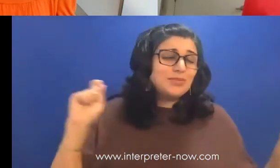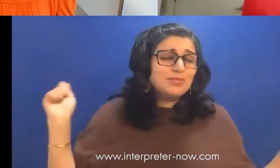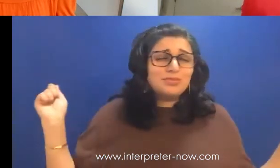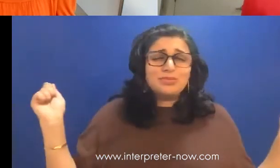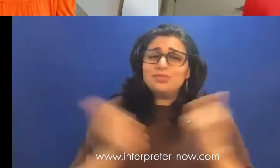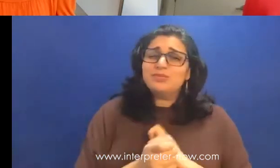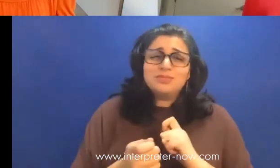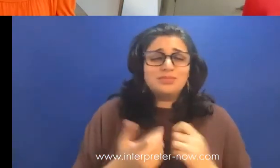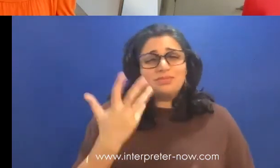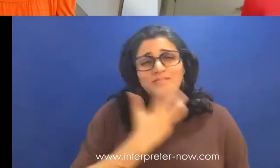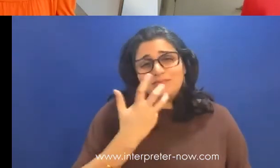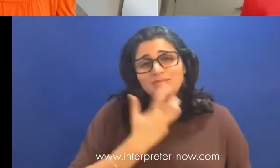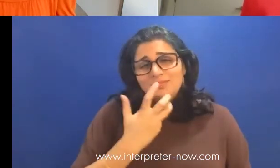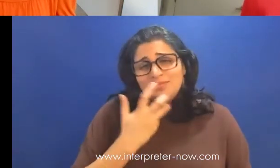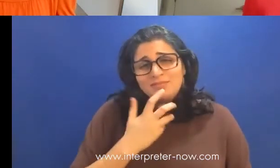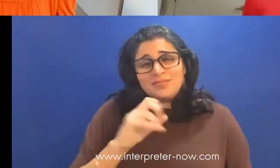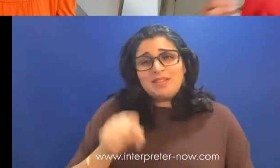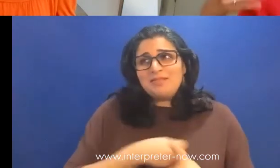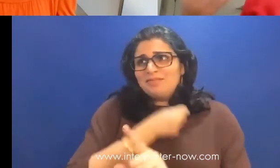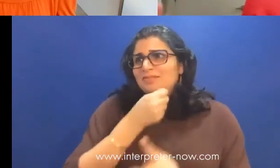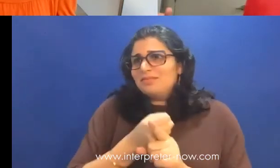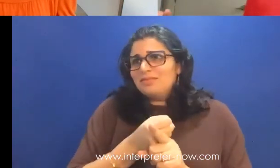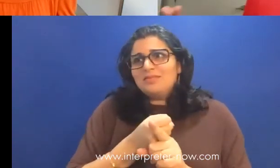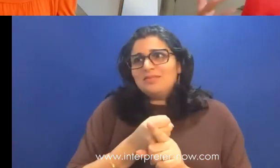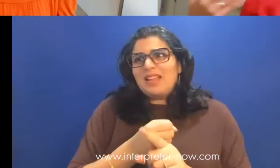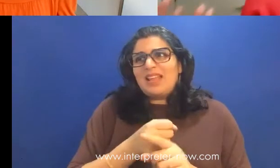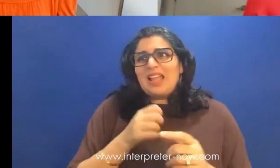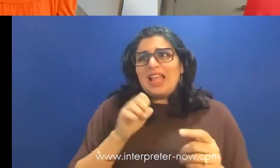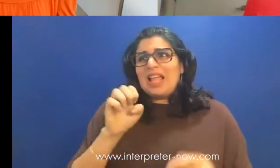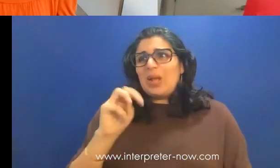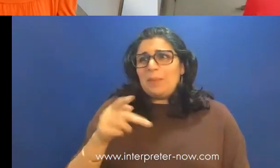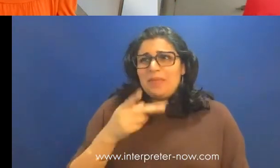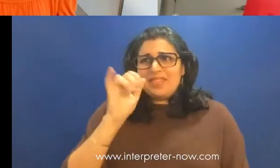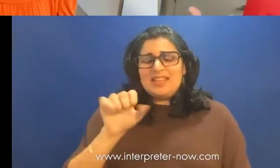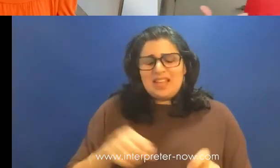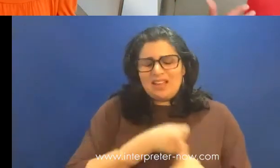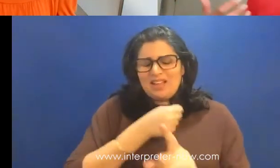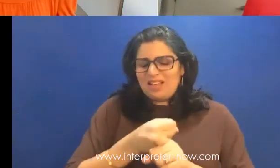That empathy can be so powerful in relationships outside the workplace, as well, with our family,